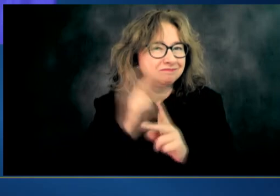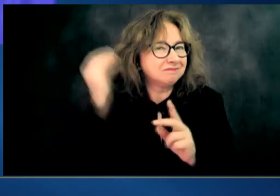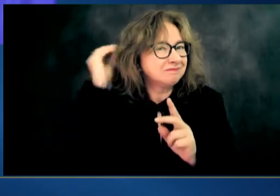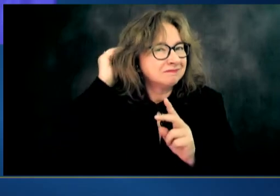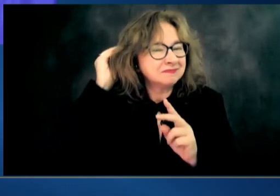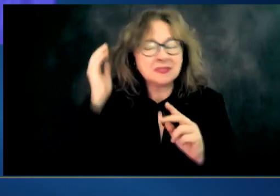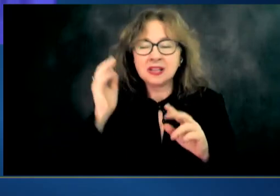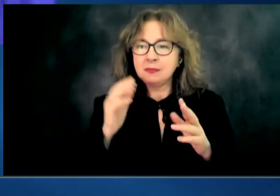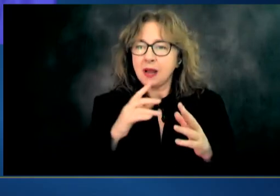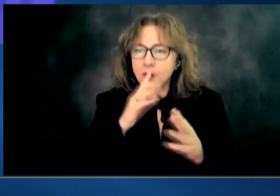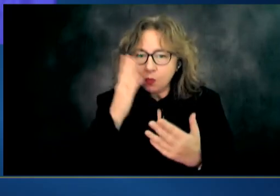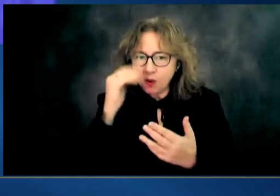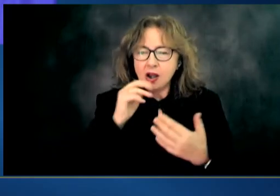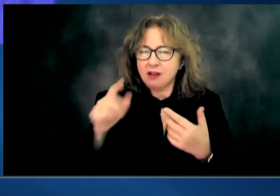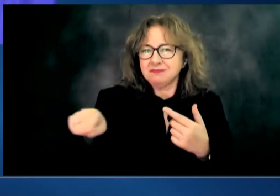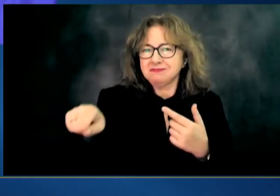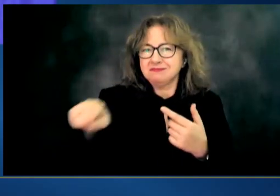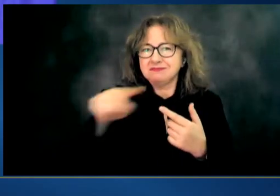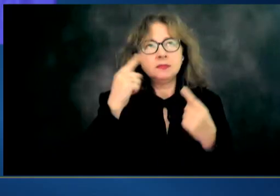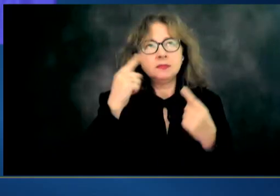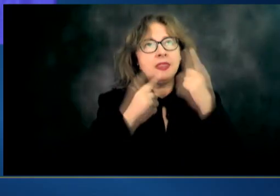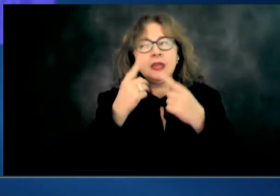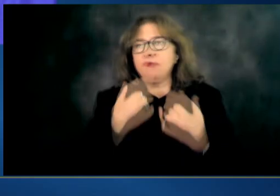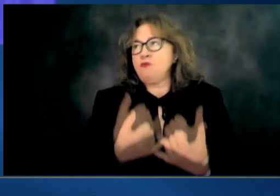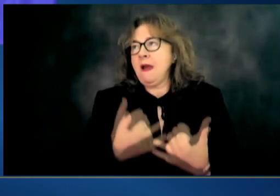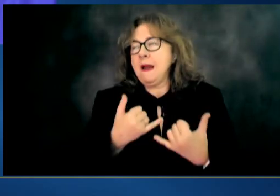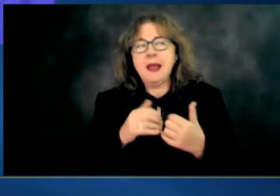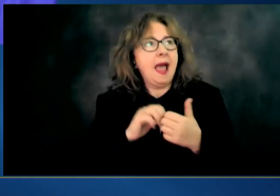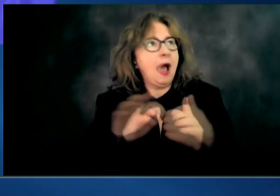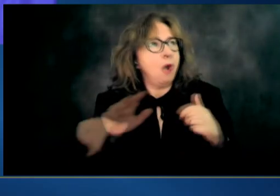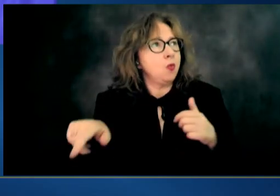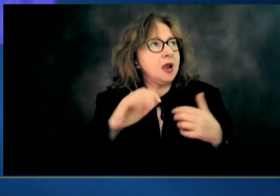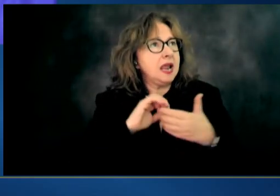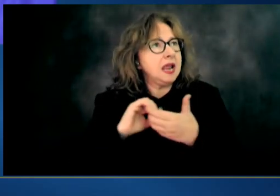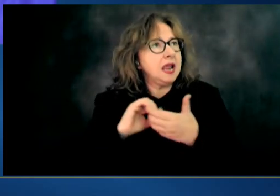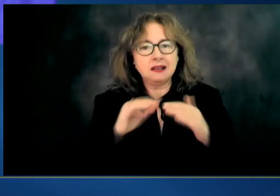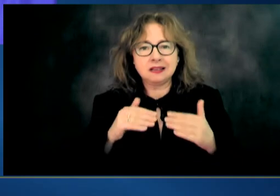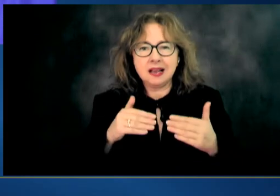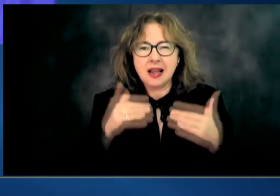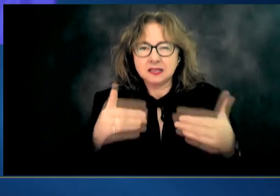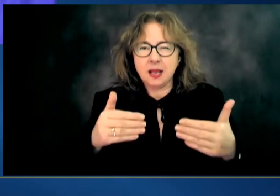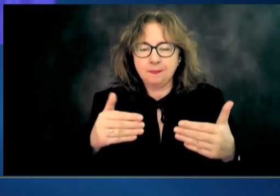about how we together can take the next step. Before we move on to our next panel,